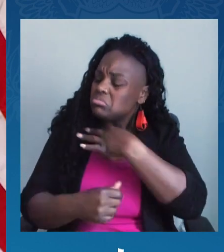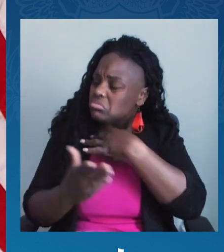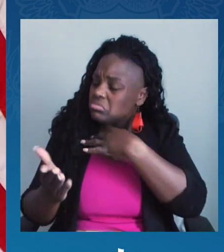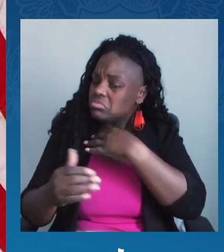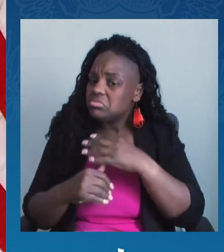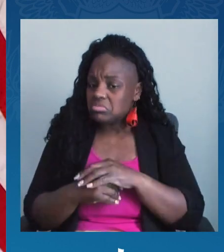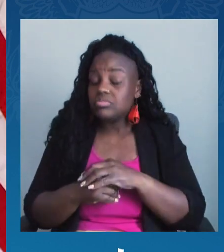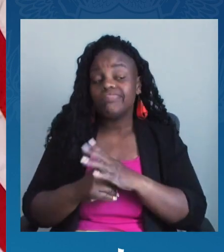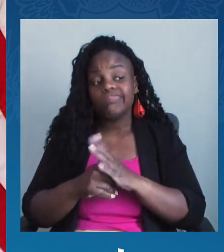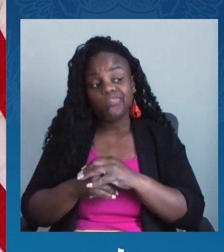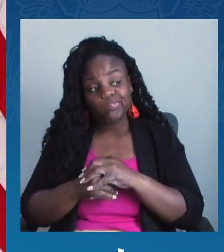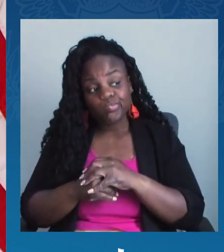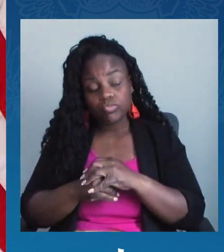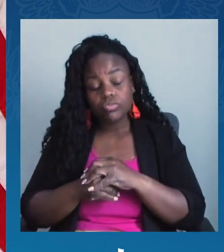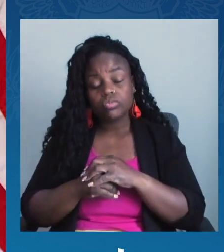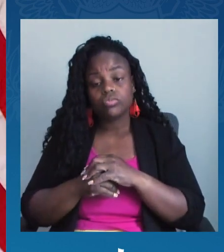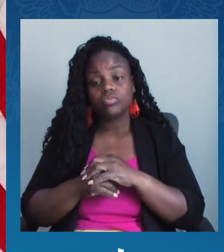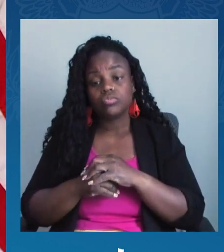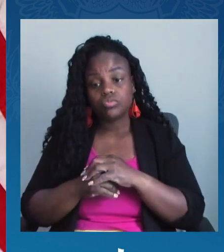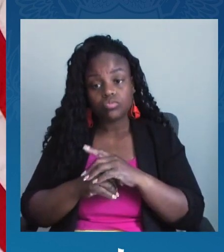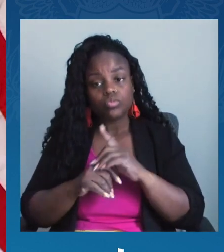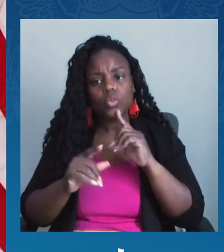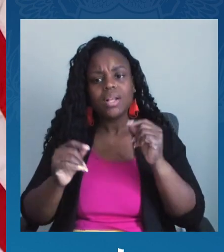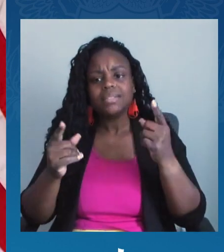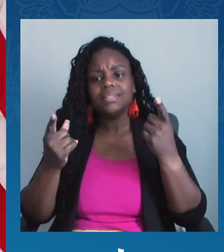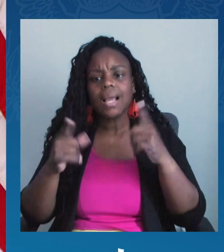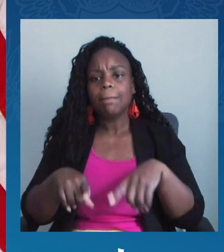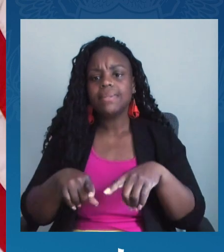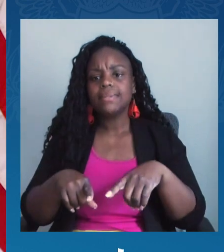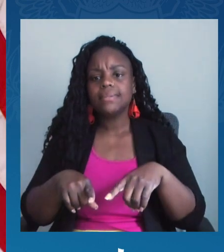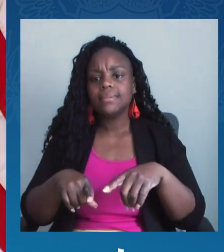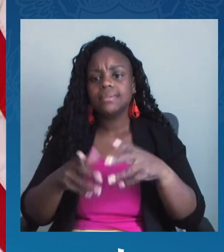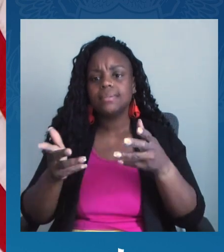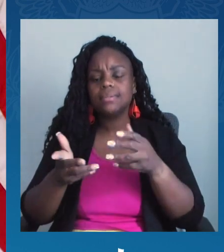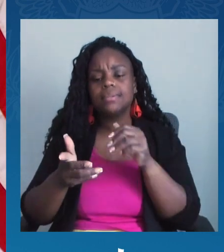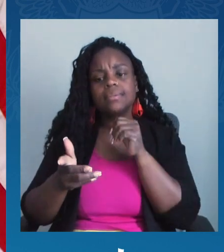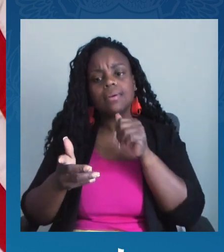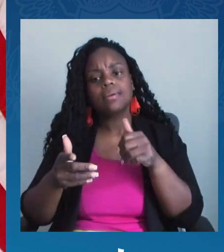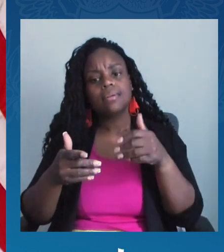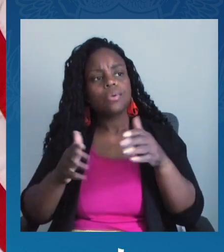What's going on with not allowing women to make decisions about their own body?